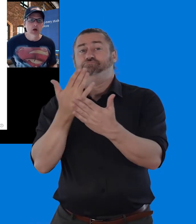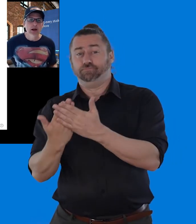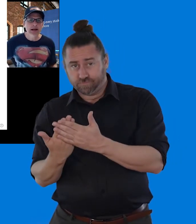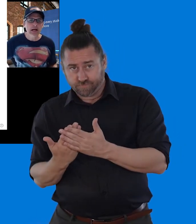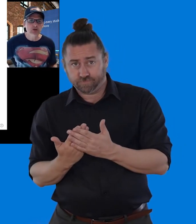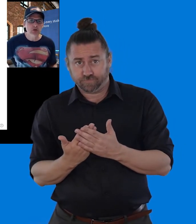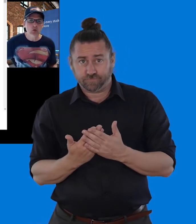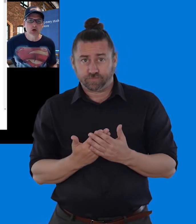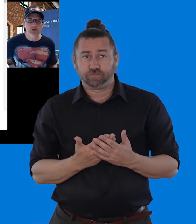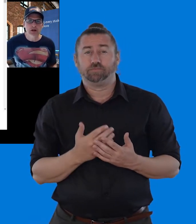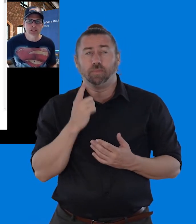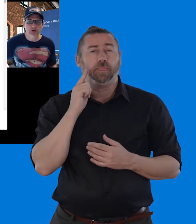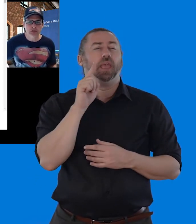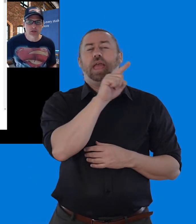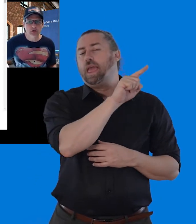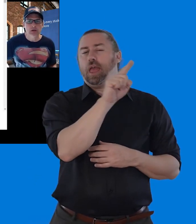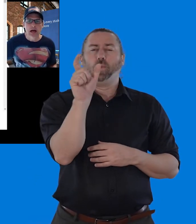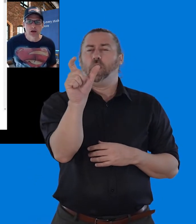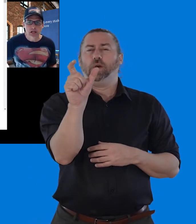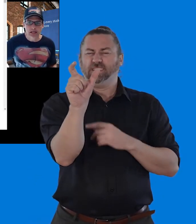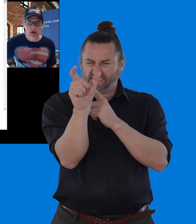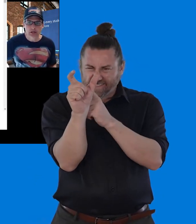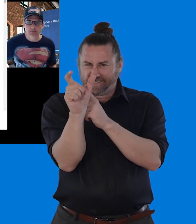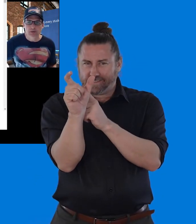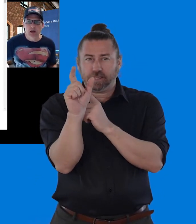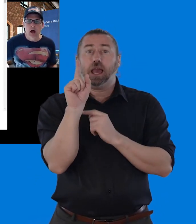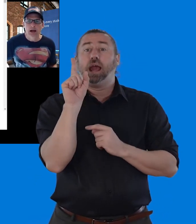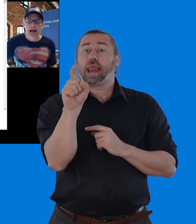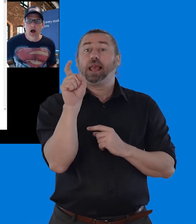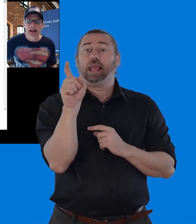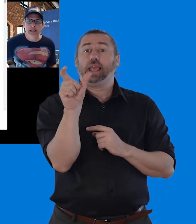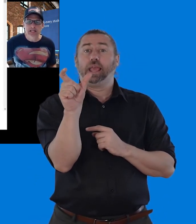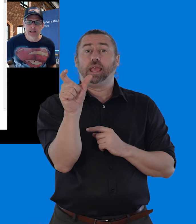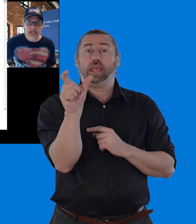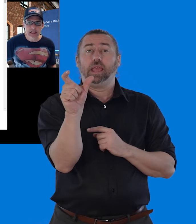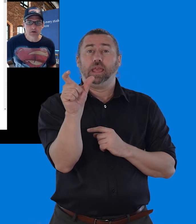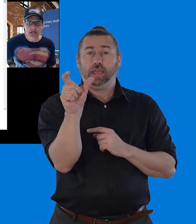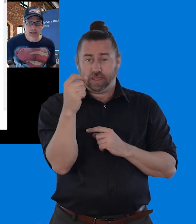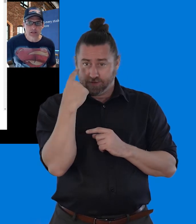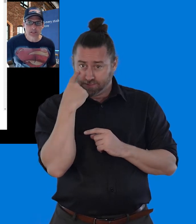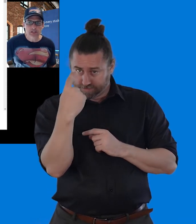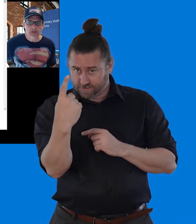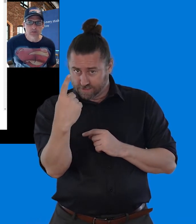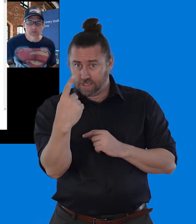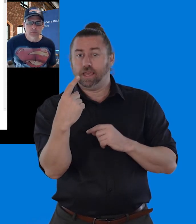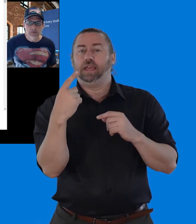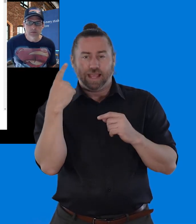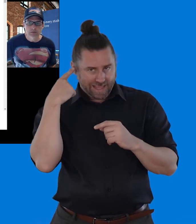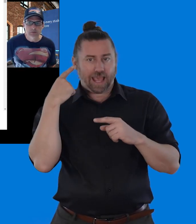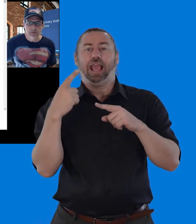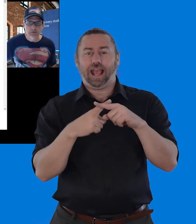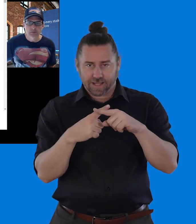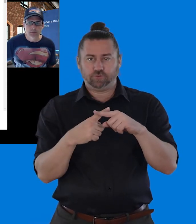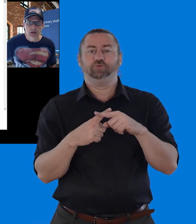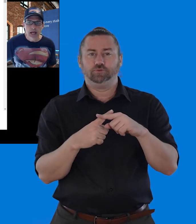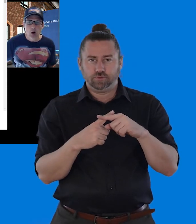when I come to a word that I don't know and I click on it, OK, I can see it and hear it in English. (VIDEO PLAYS), Periodical. (VIDEO ENDS).